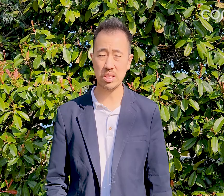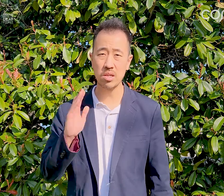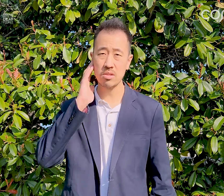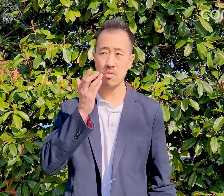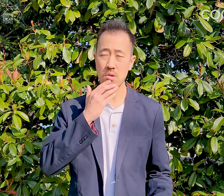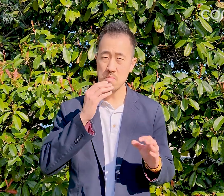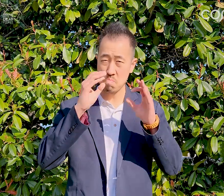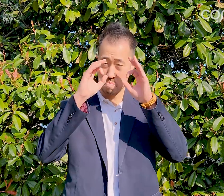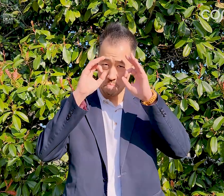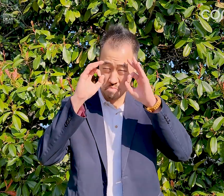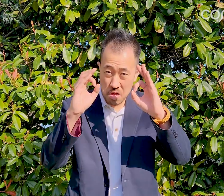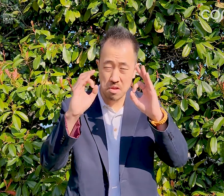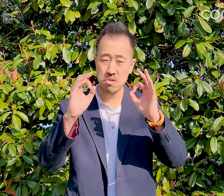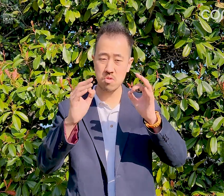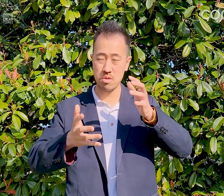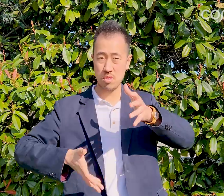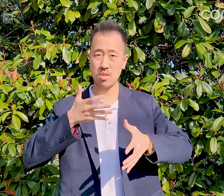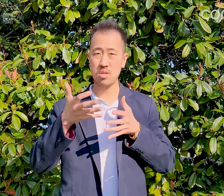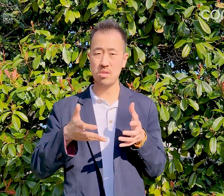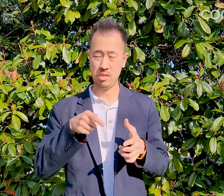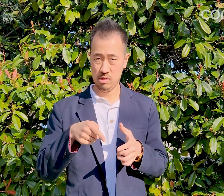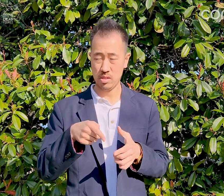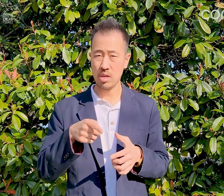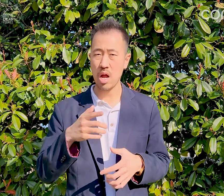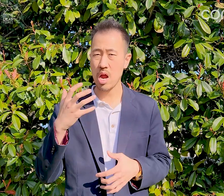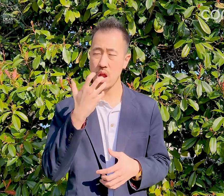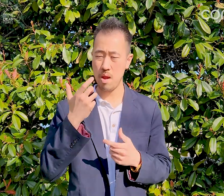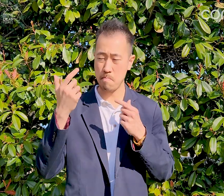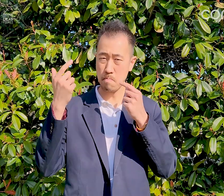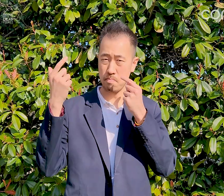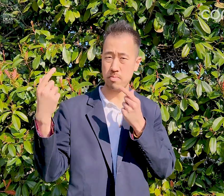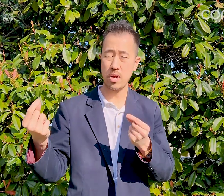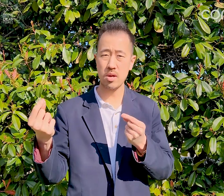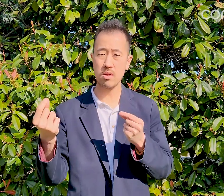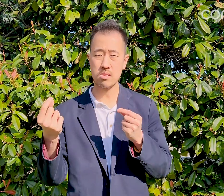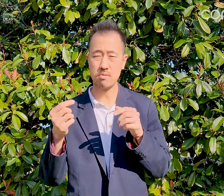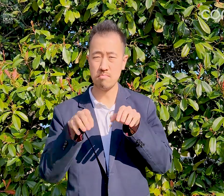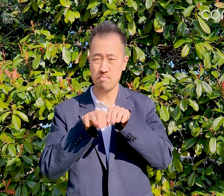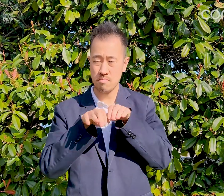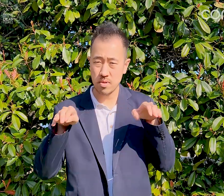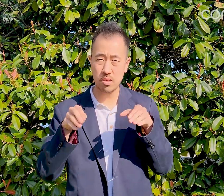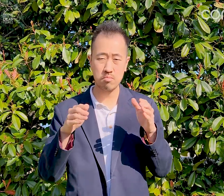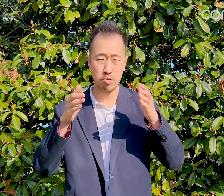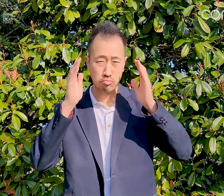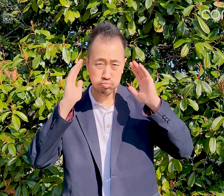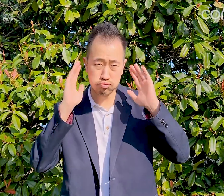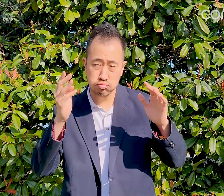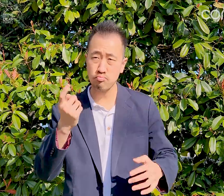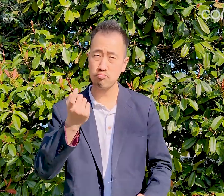The fact that Deaf individuals "see with their eyes" and use Korean Sign Language enables them to learn,